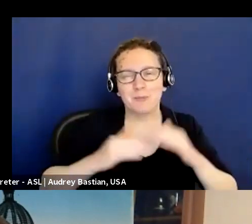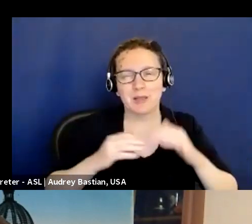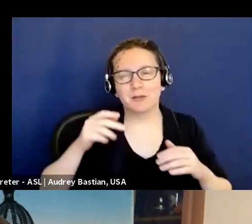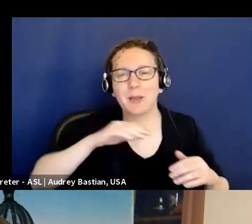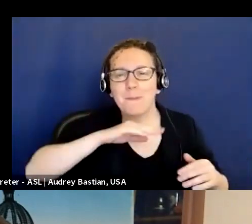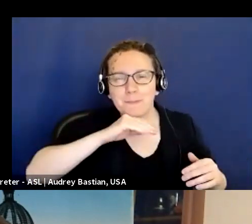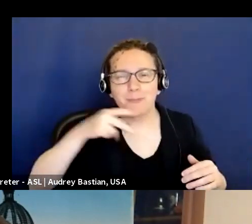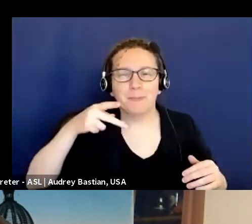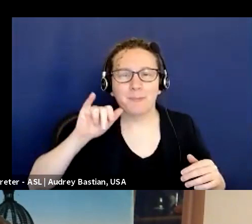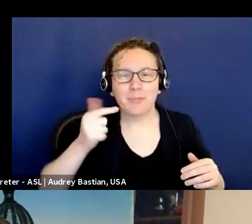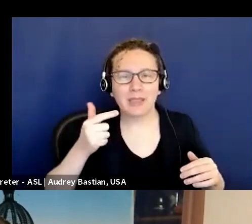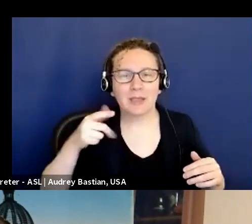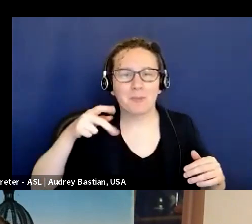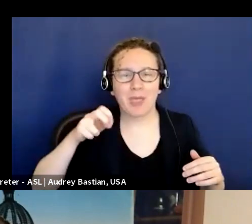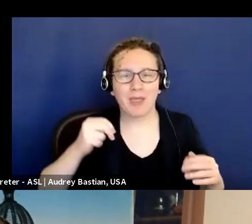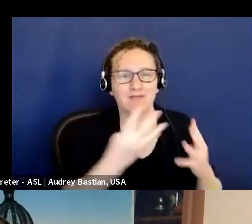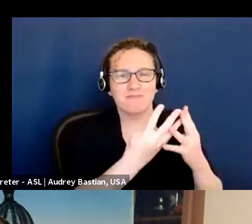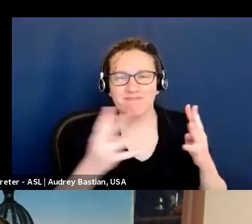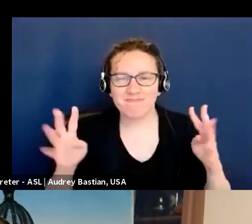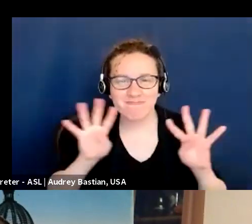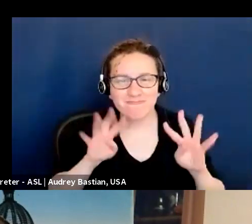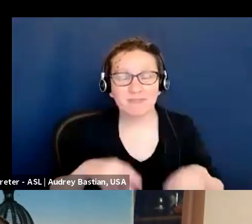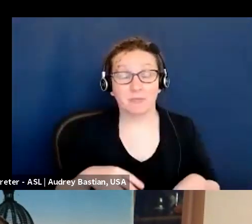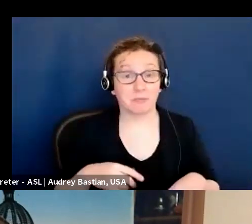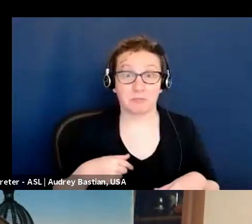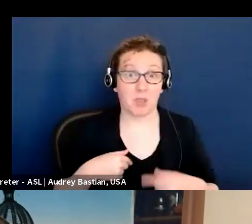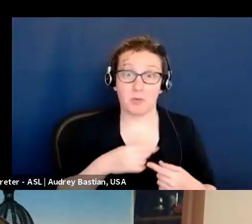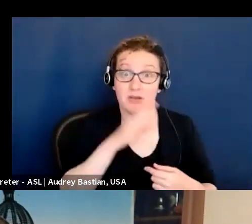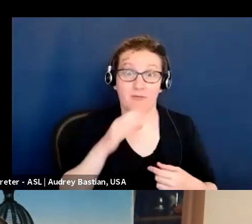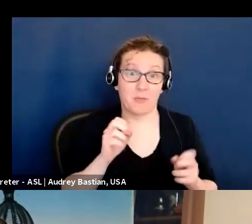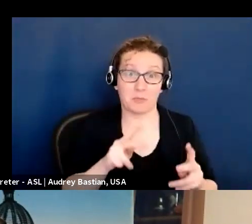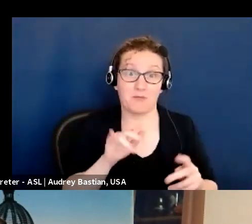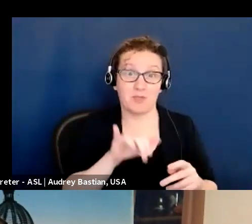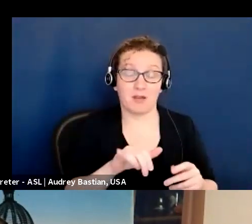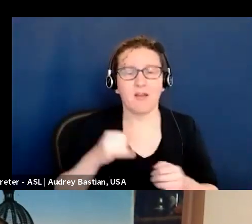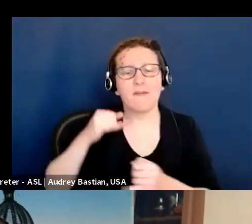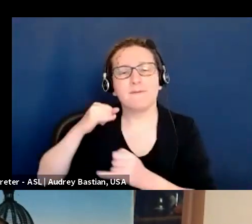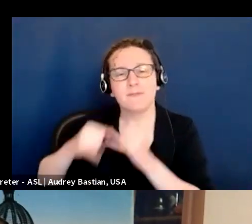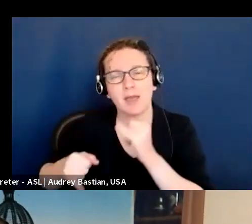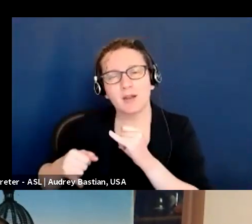stuff that otherwise I wouldn't have the opportunity to do. But then my final host family was located in a bigger town.